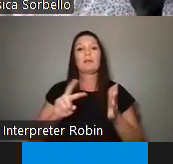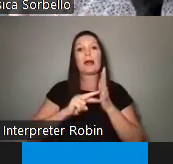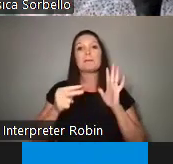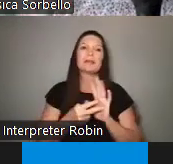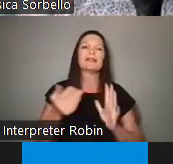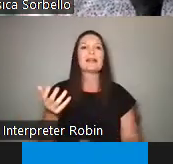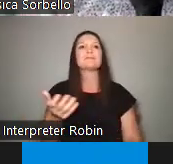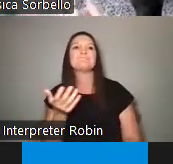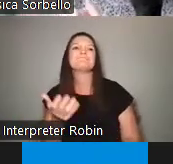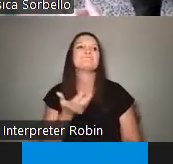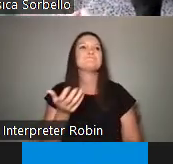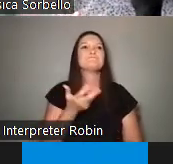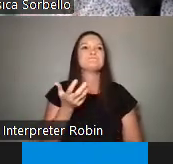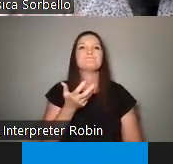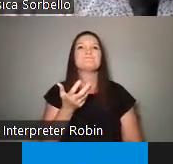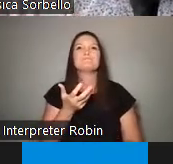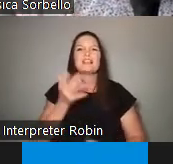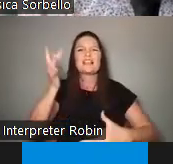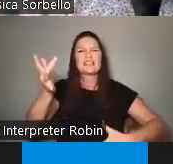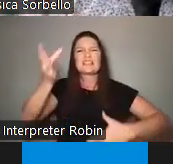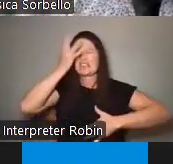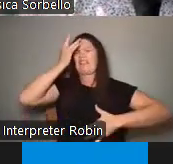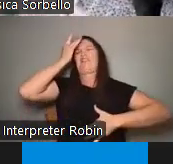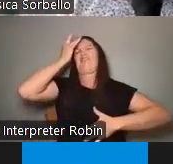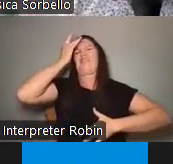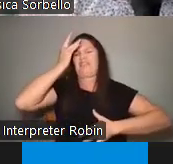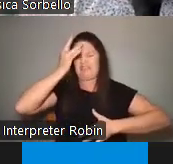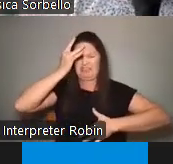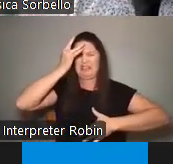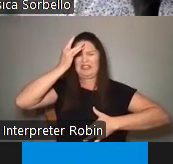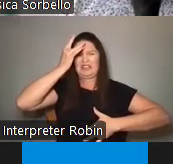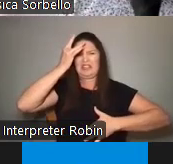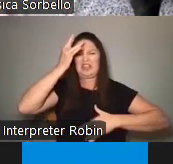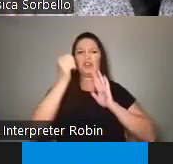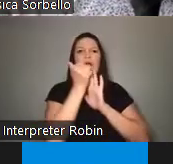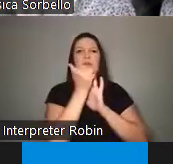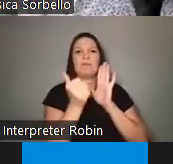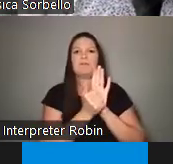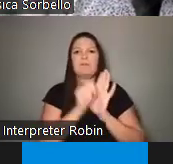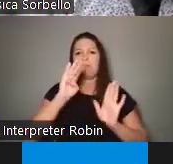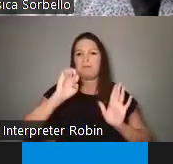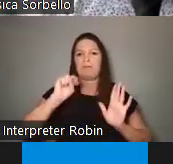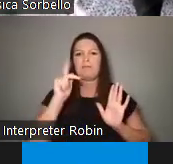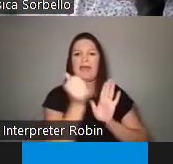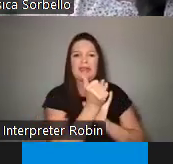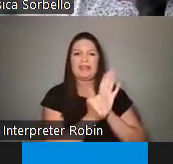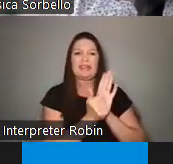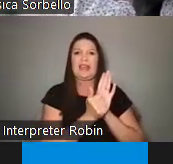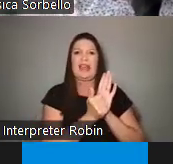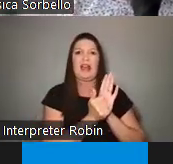drawn and possibly fired from your job and you know, there is a significant issue with your child, or partner or